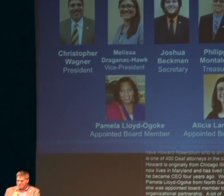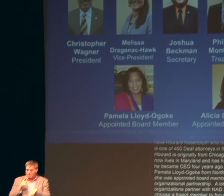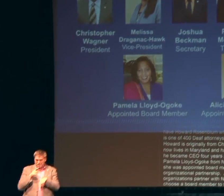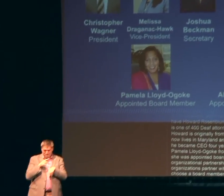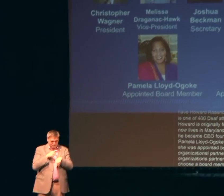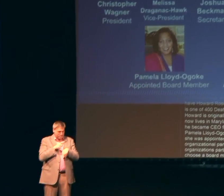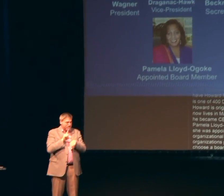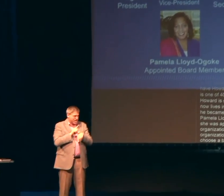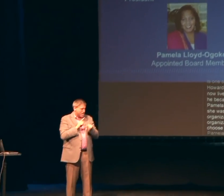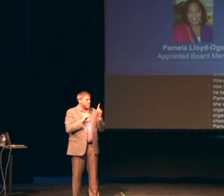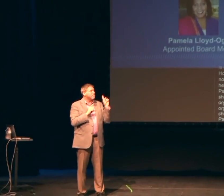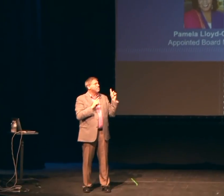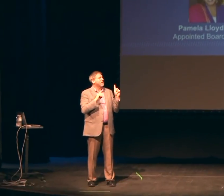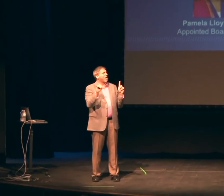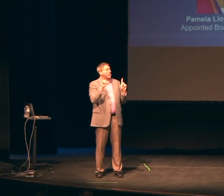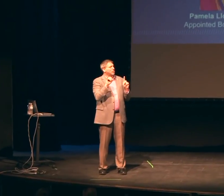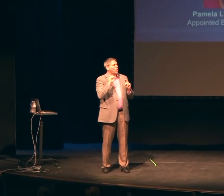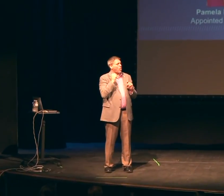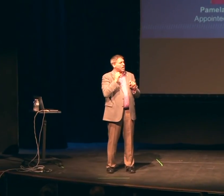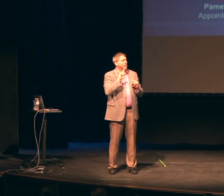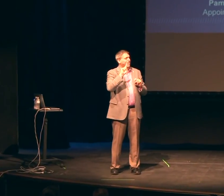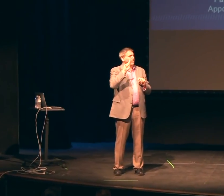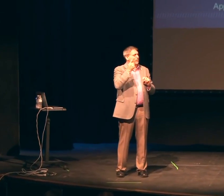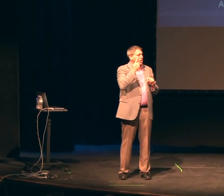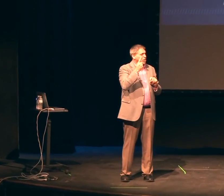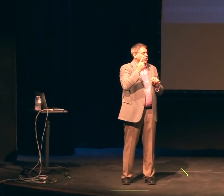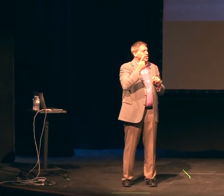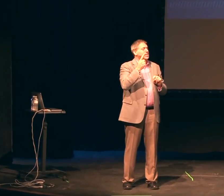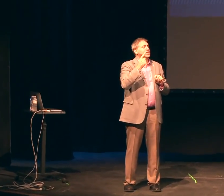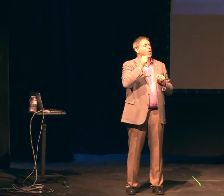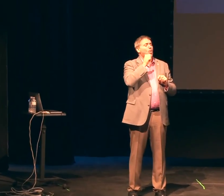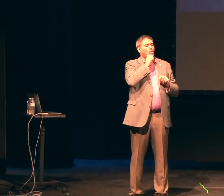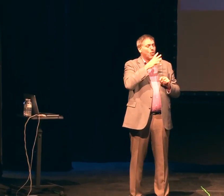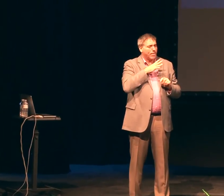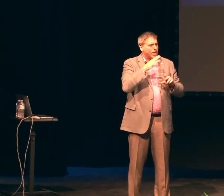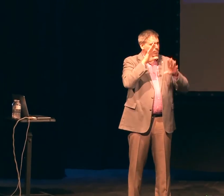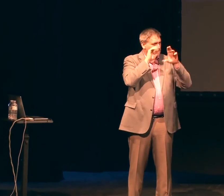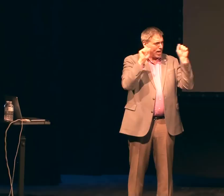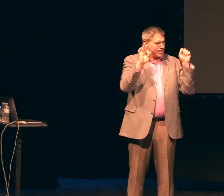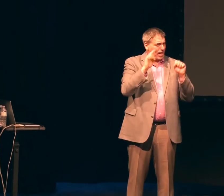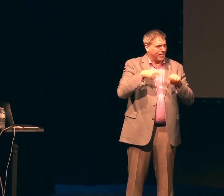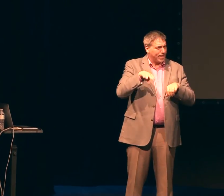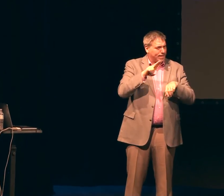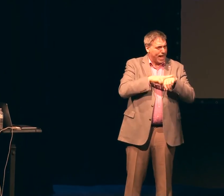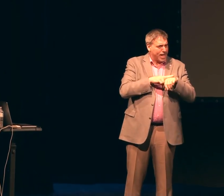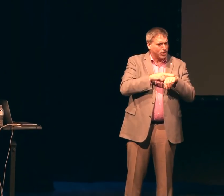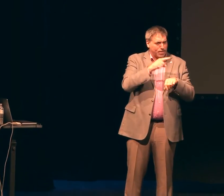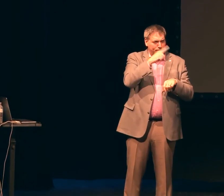Pamela also was the first woman president of